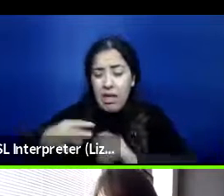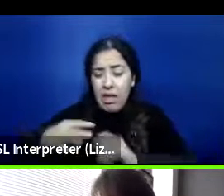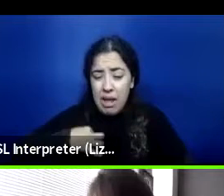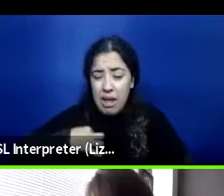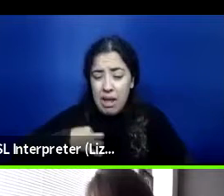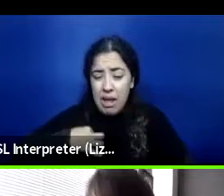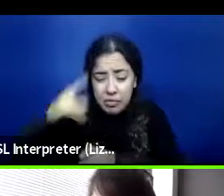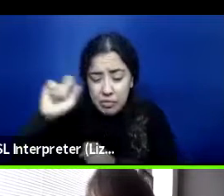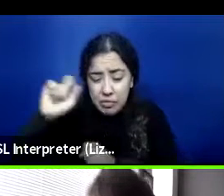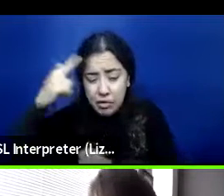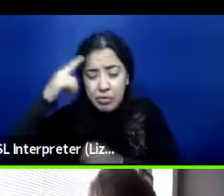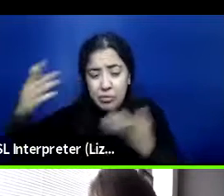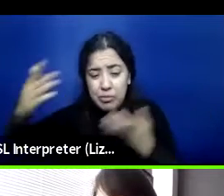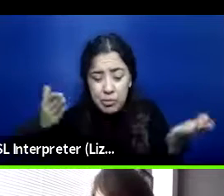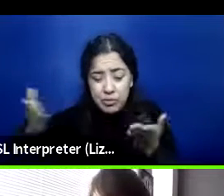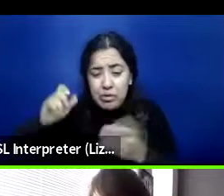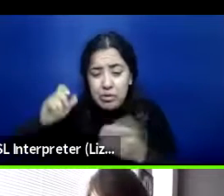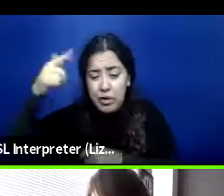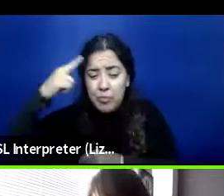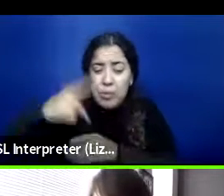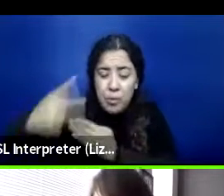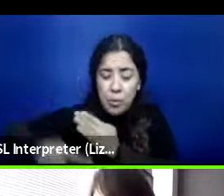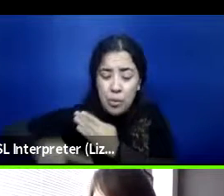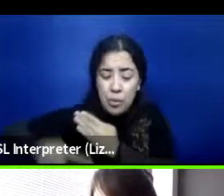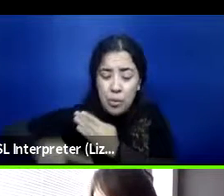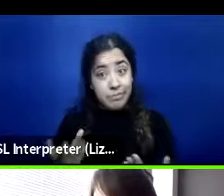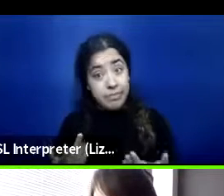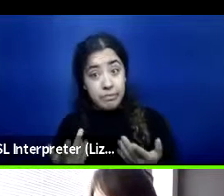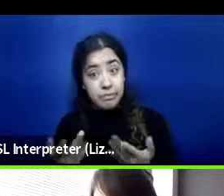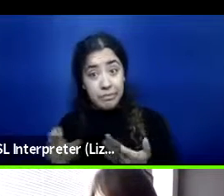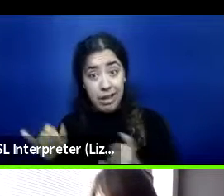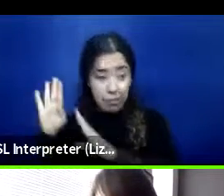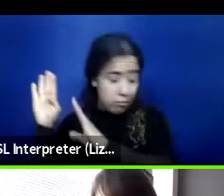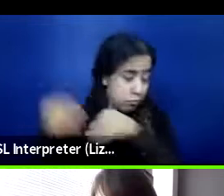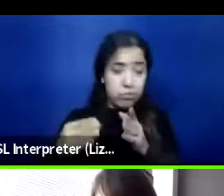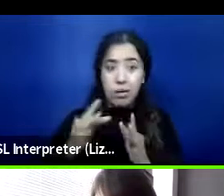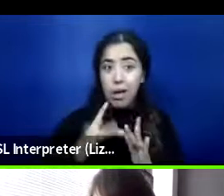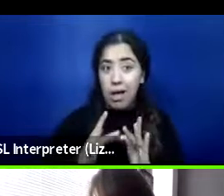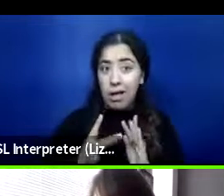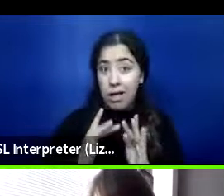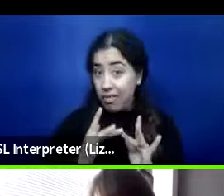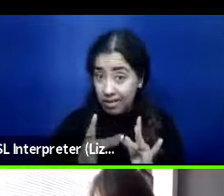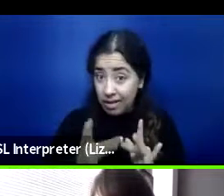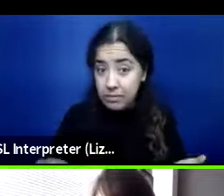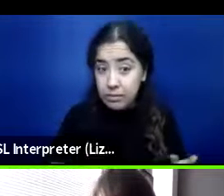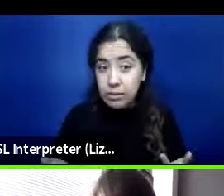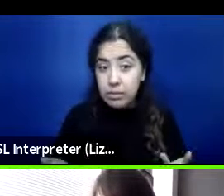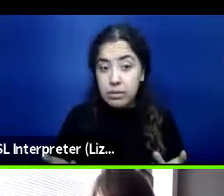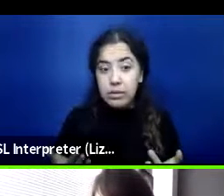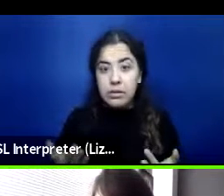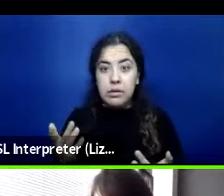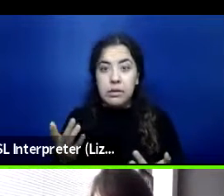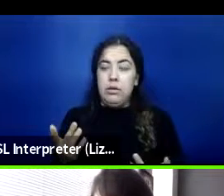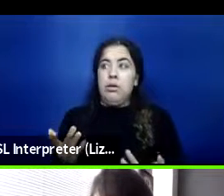which were largely moving online. Now, that's exacerbated with, like, physical offices closing